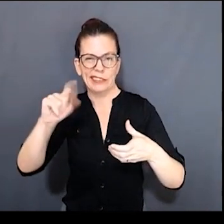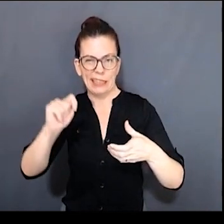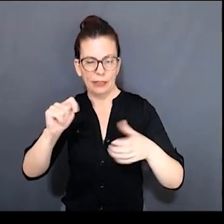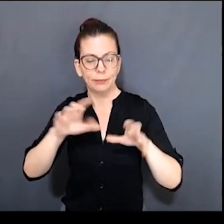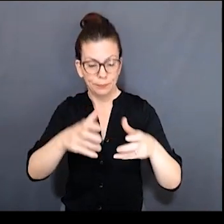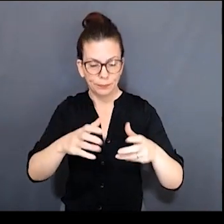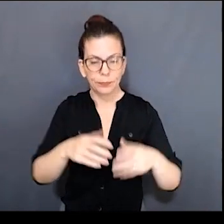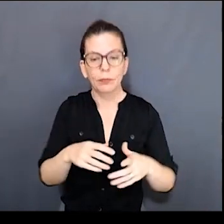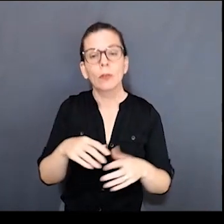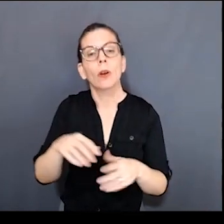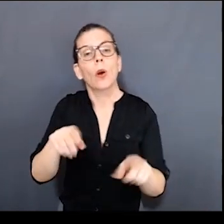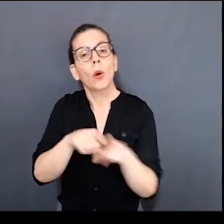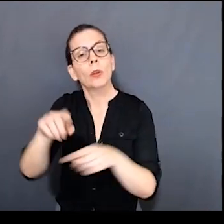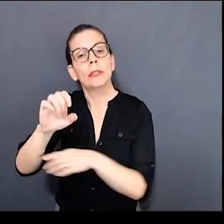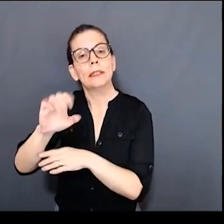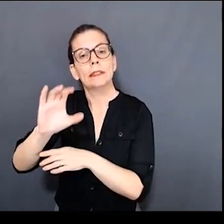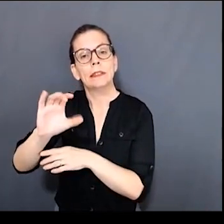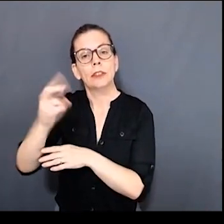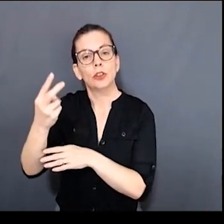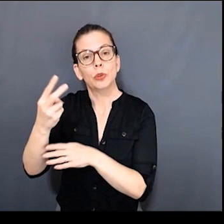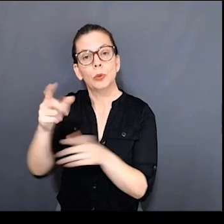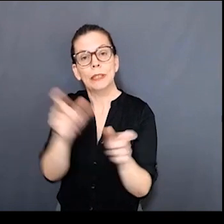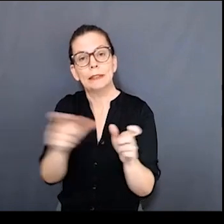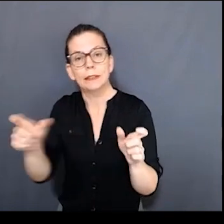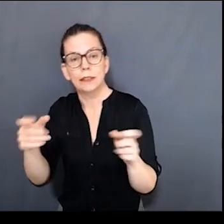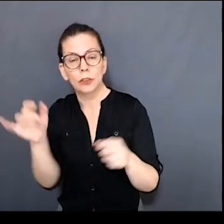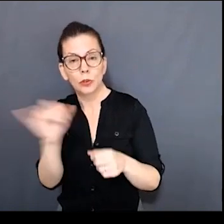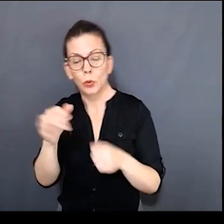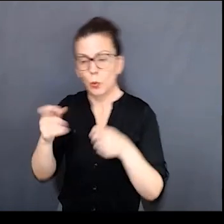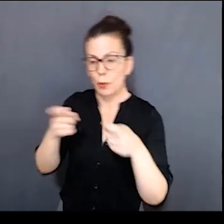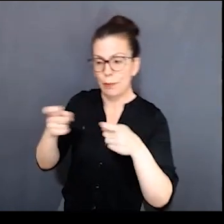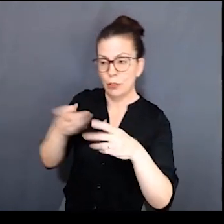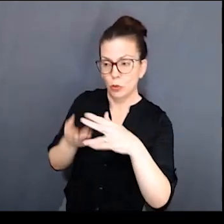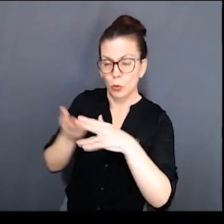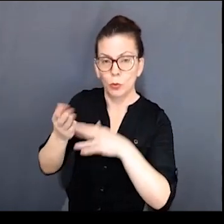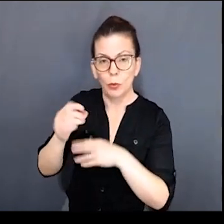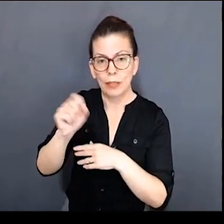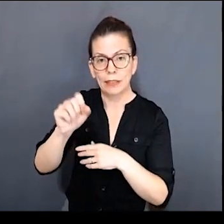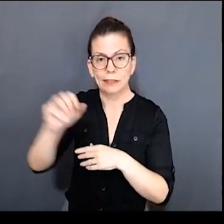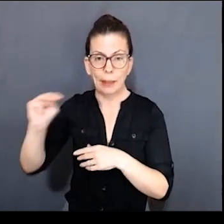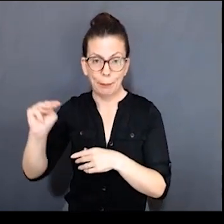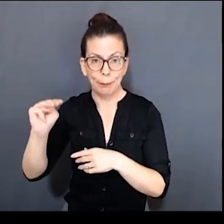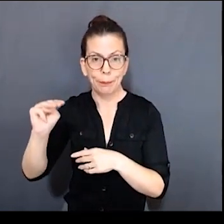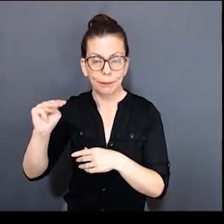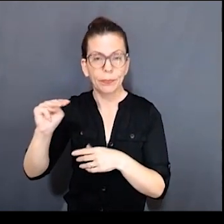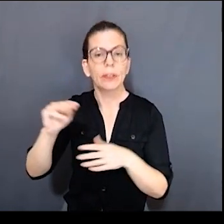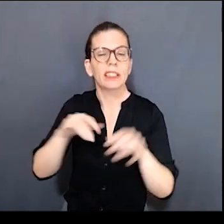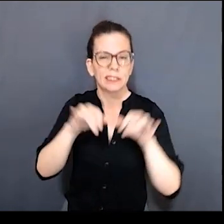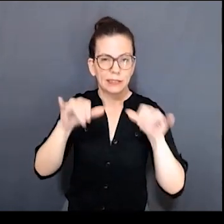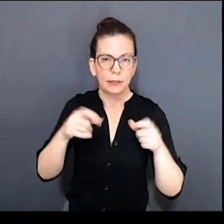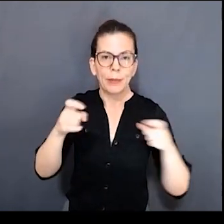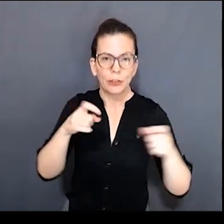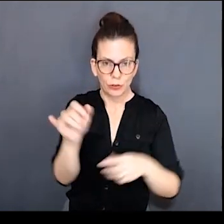You can also have you see two instances on this list, which gets managed through SSM and systems manager.